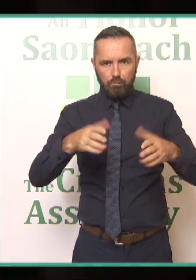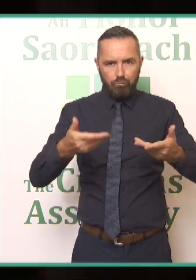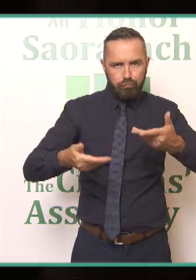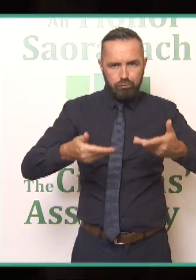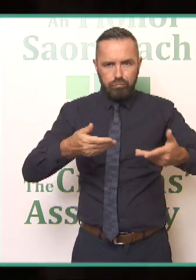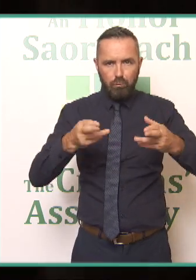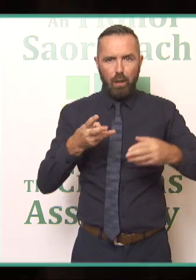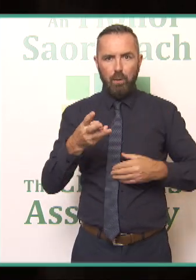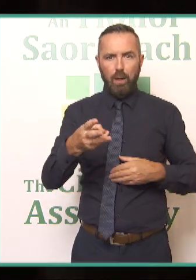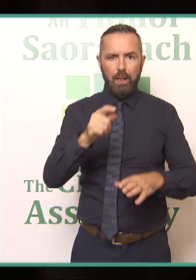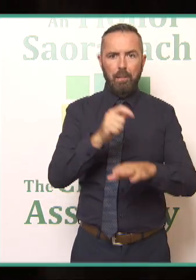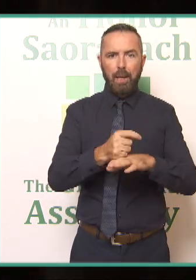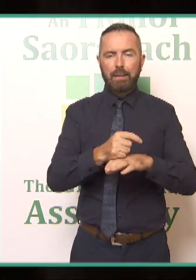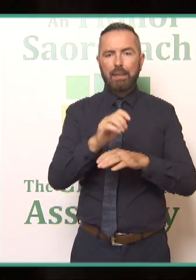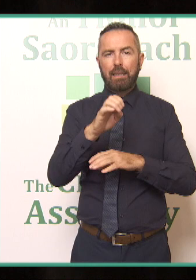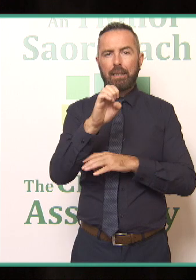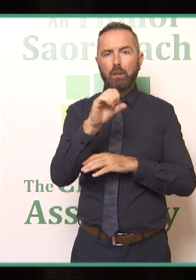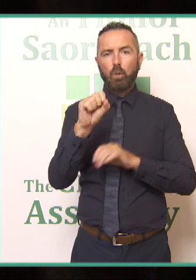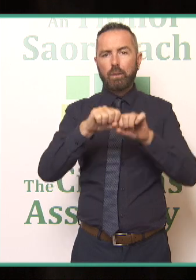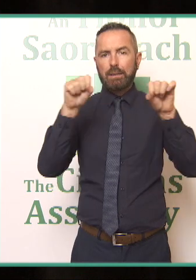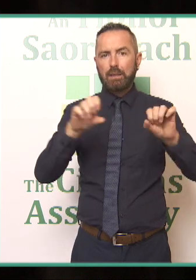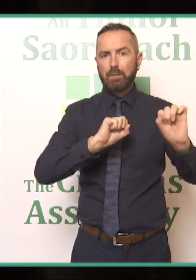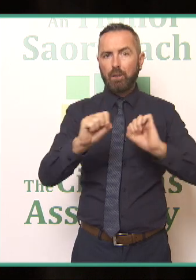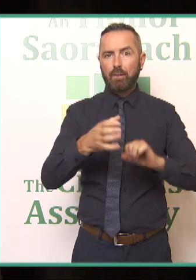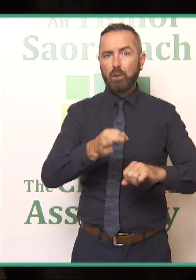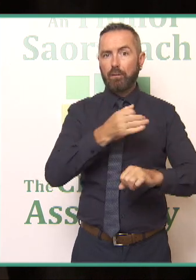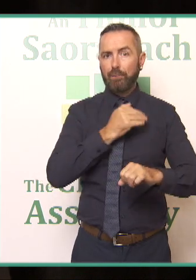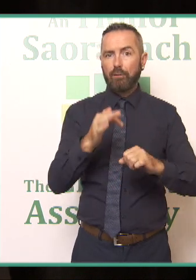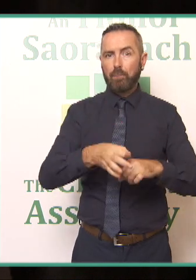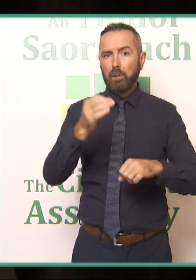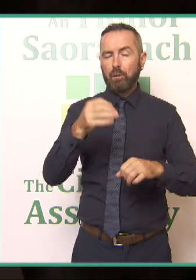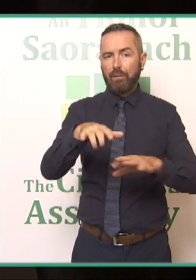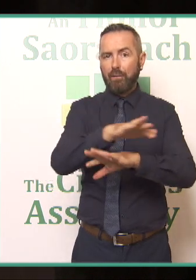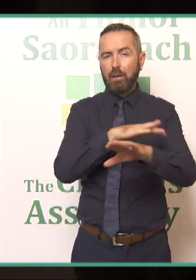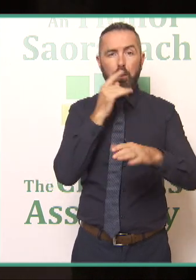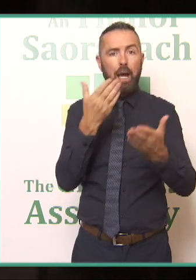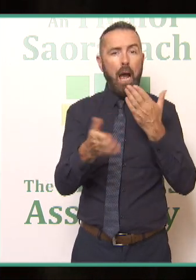what we call ecosystem Services great food from a great environment so how do we do that well we